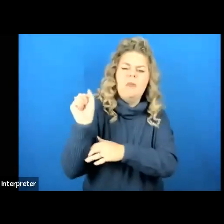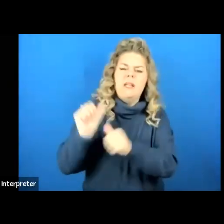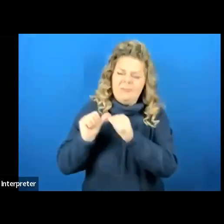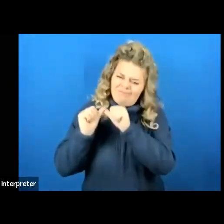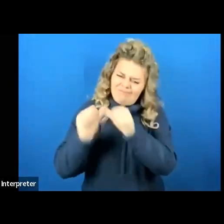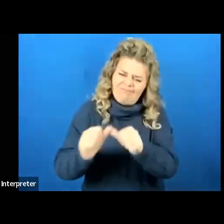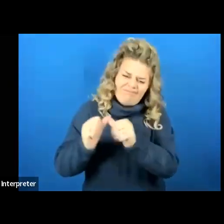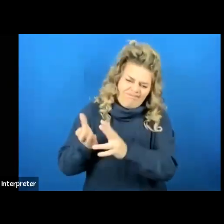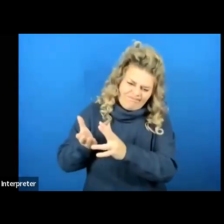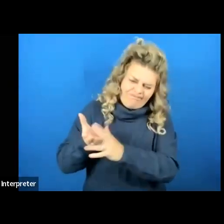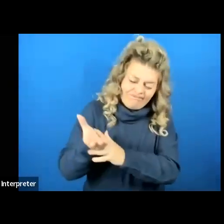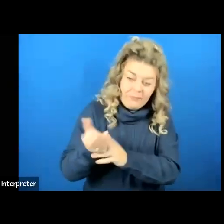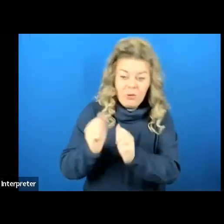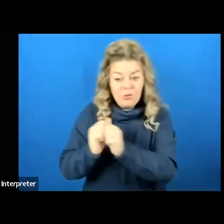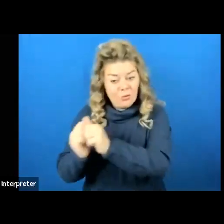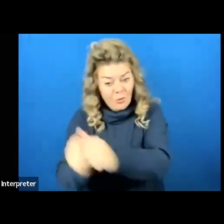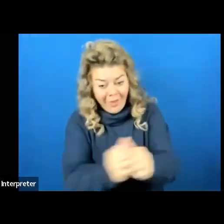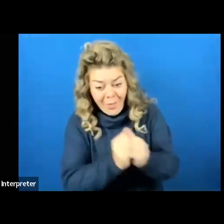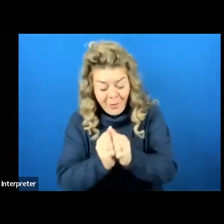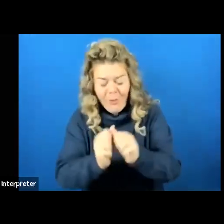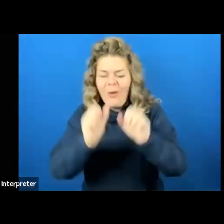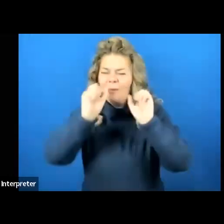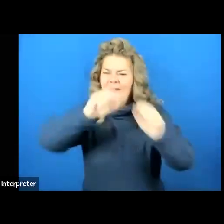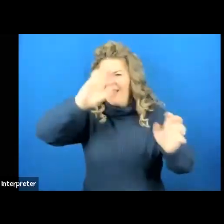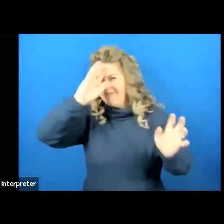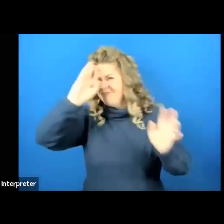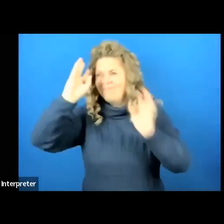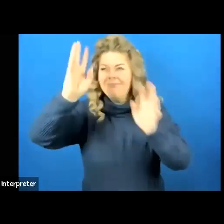Together we can create an environment where diversity,